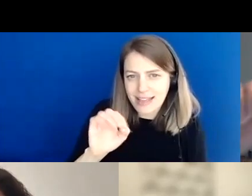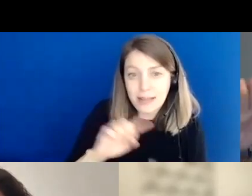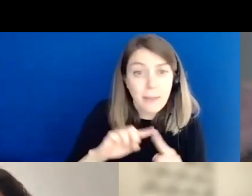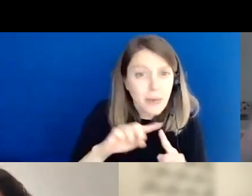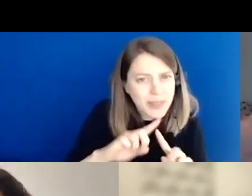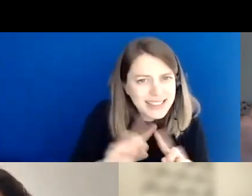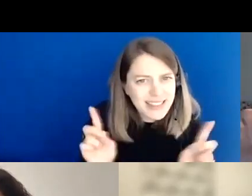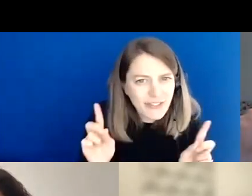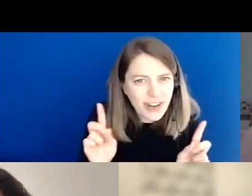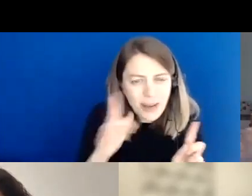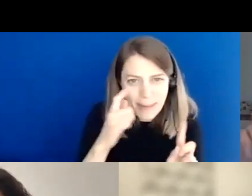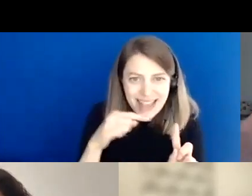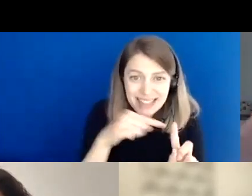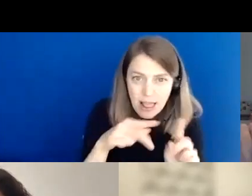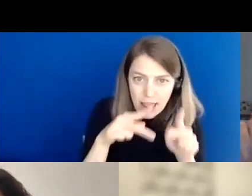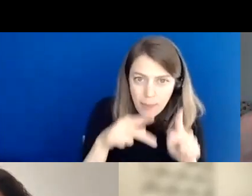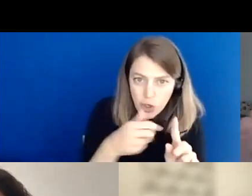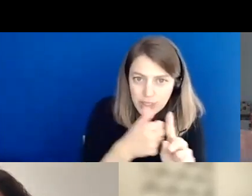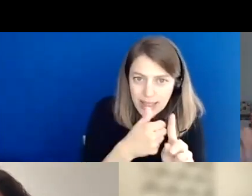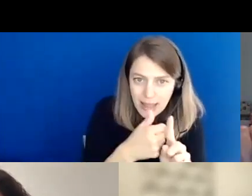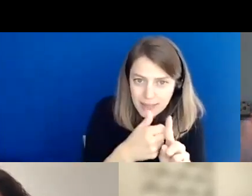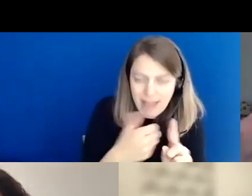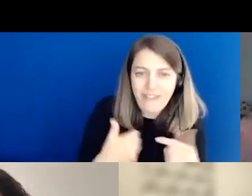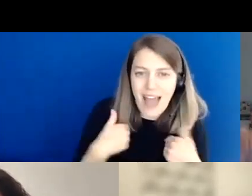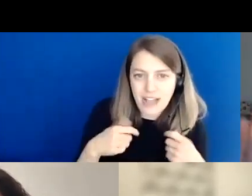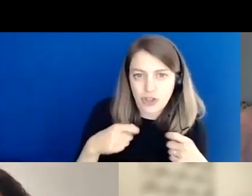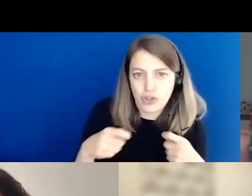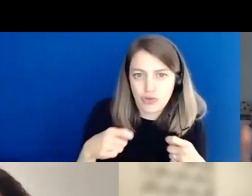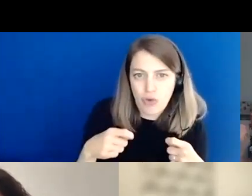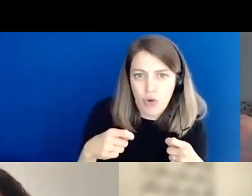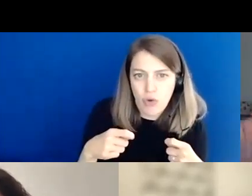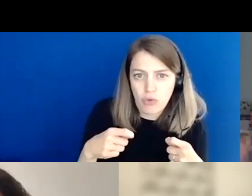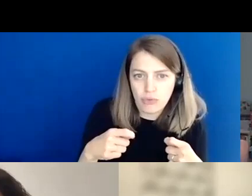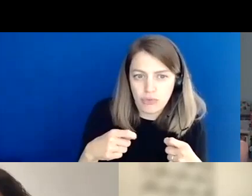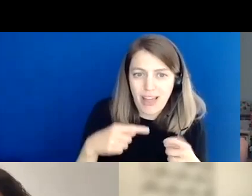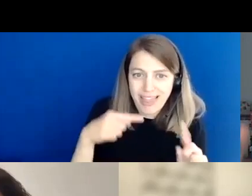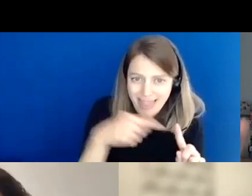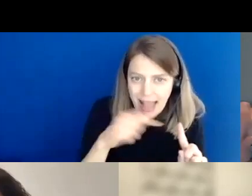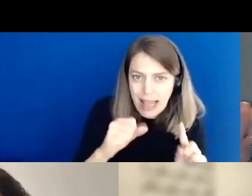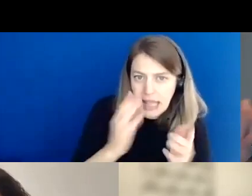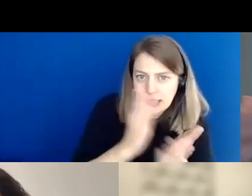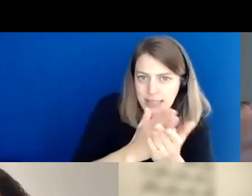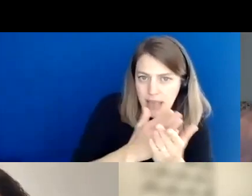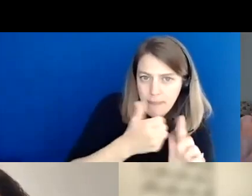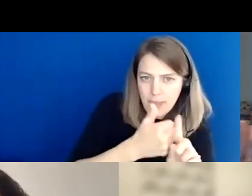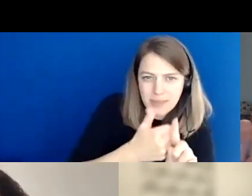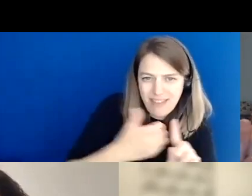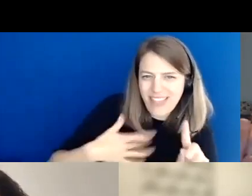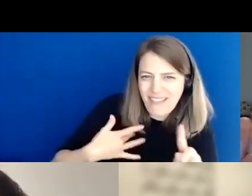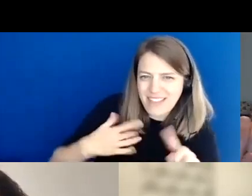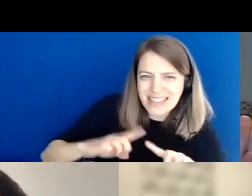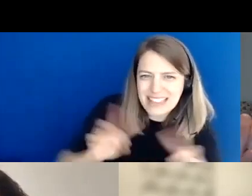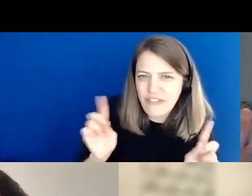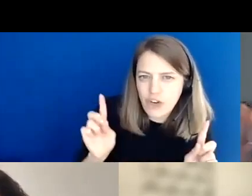the person themselves hold the controls to the device. They can stop when they think it is too painful.